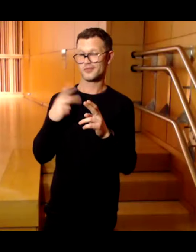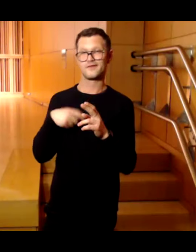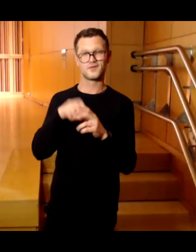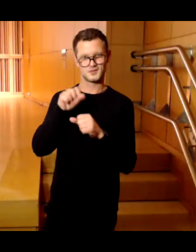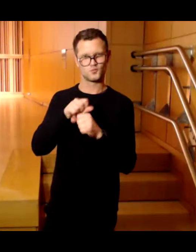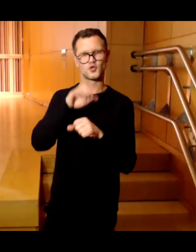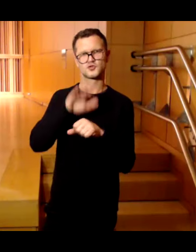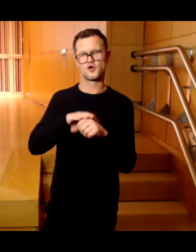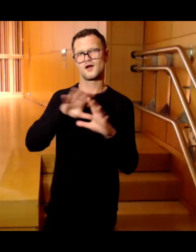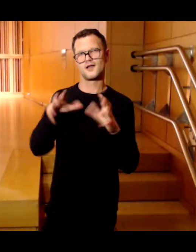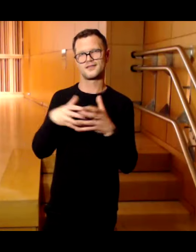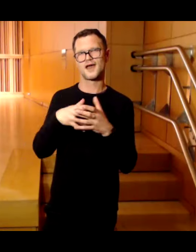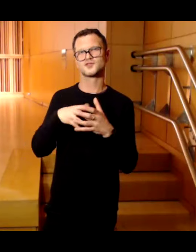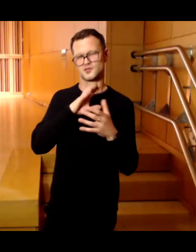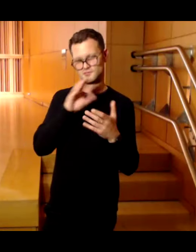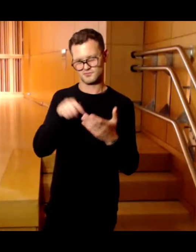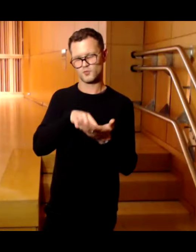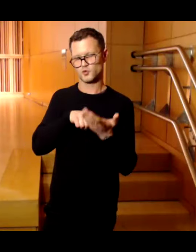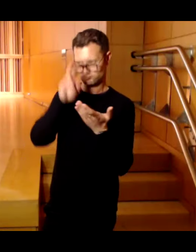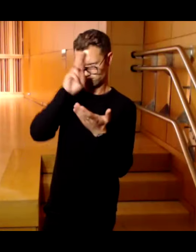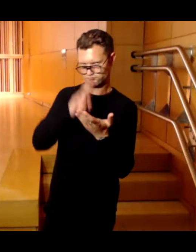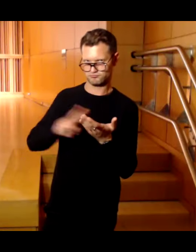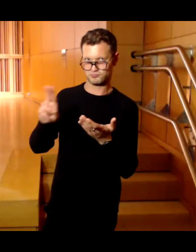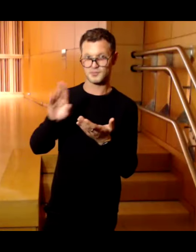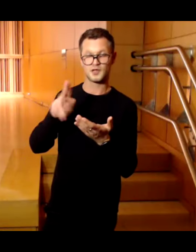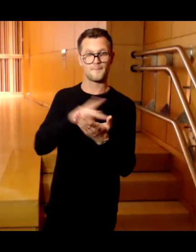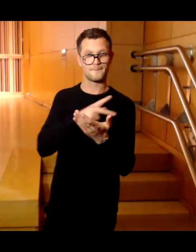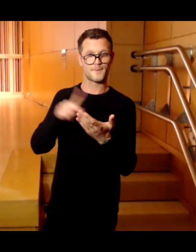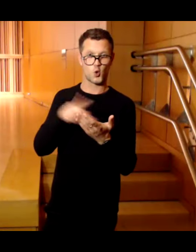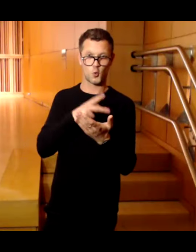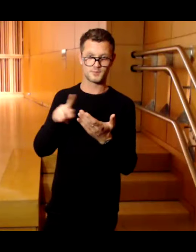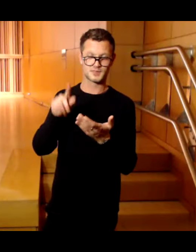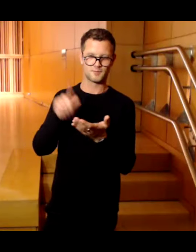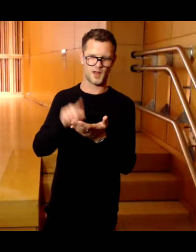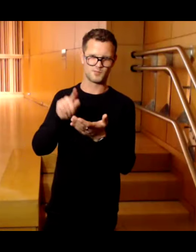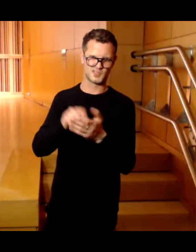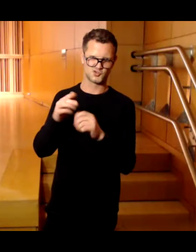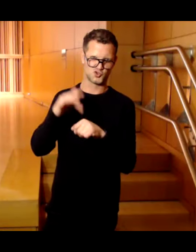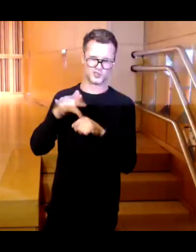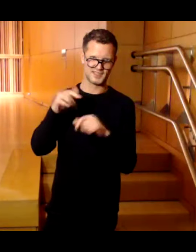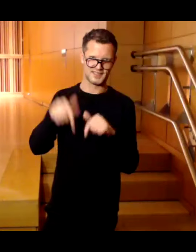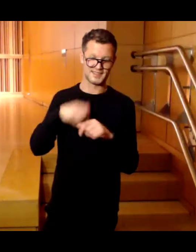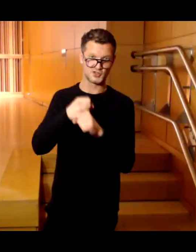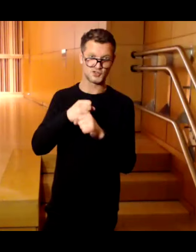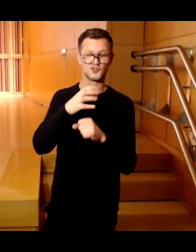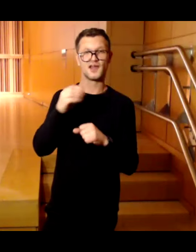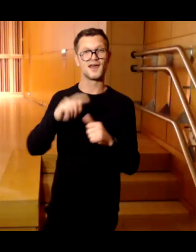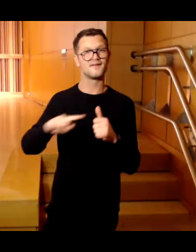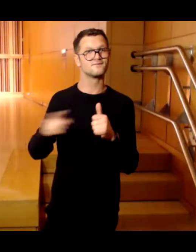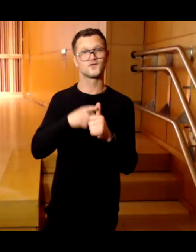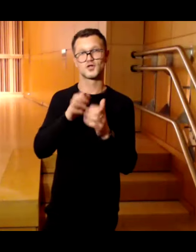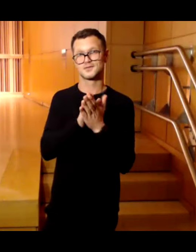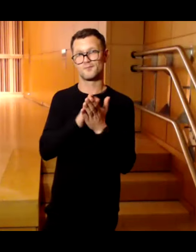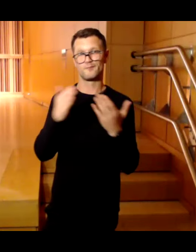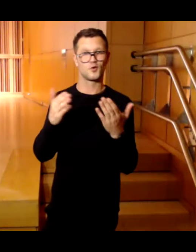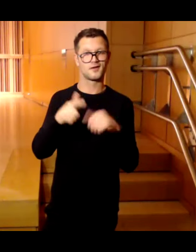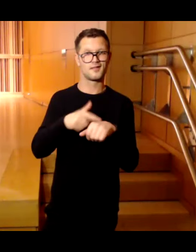become love is a dangerous word, selected poems. Published by New Directions earlier this year, and the first book-length publication of Essexham Hill's poetry.